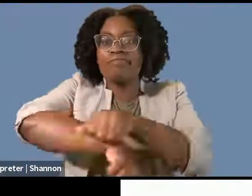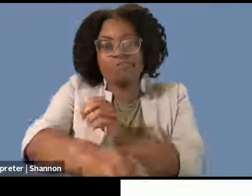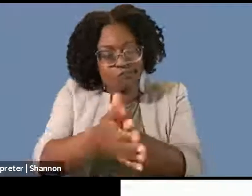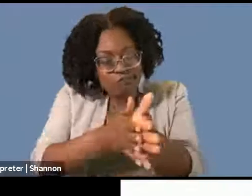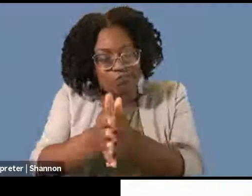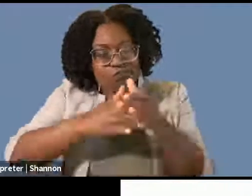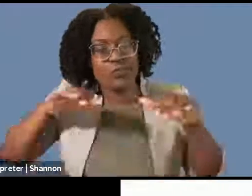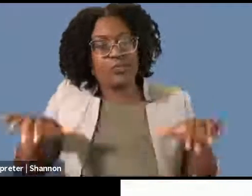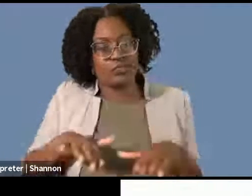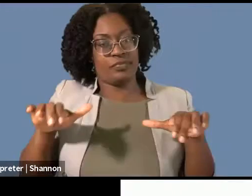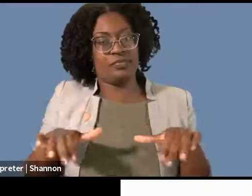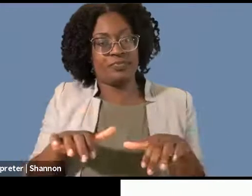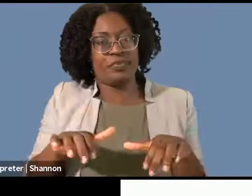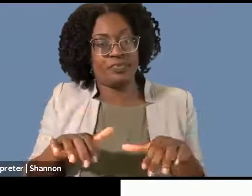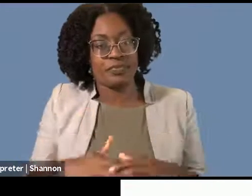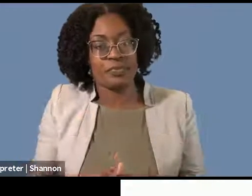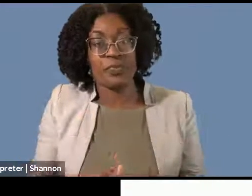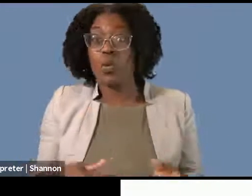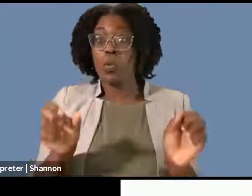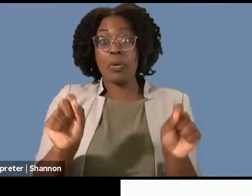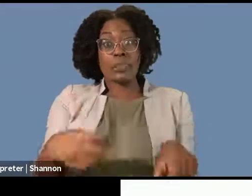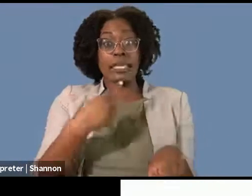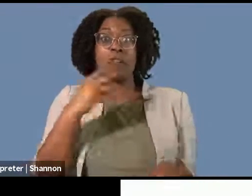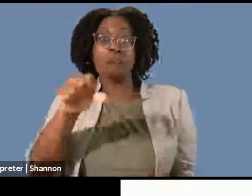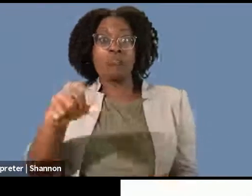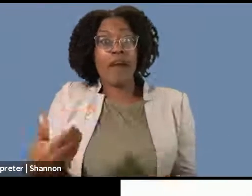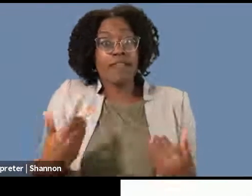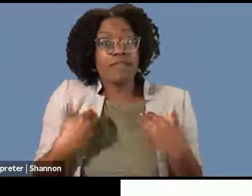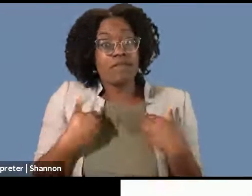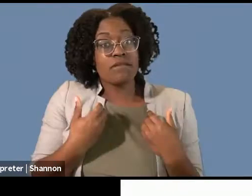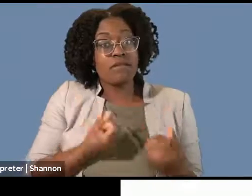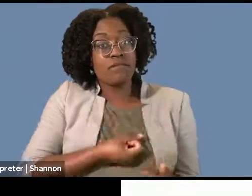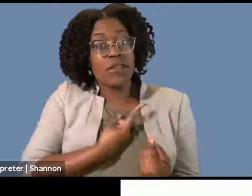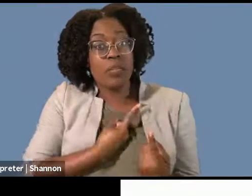what you are feeling. I can put my selves in your shoes. It is a whole other thing to take action.